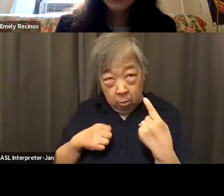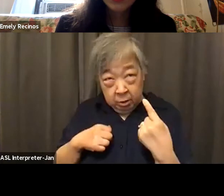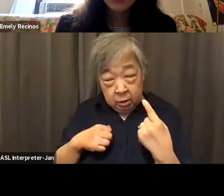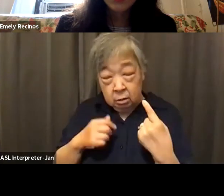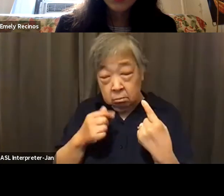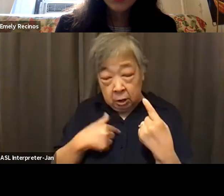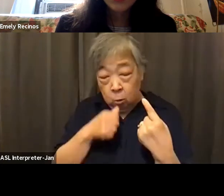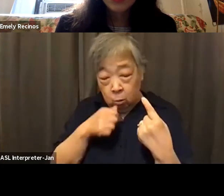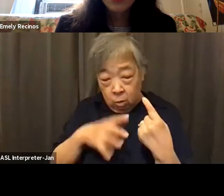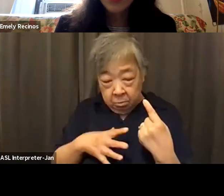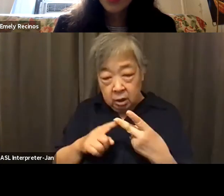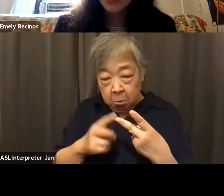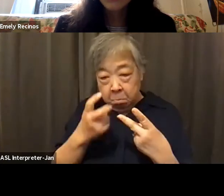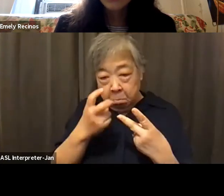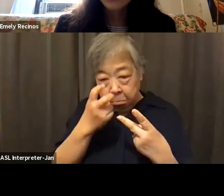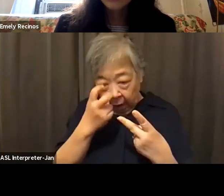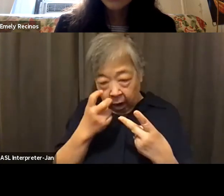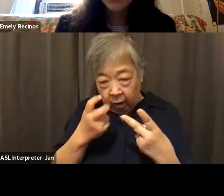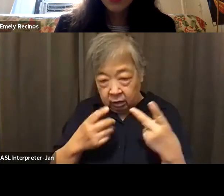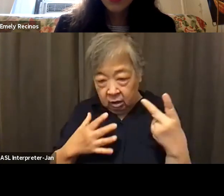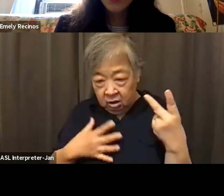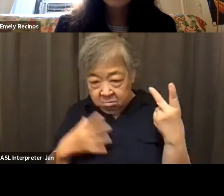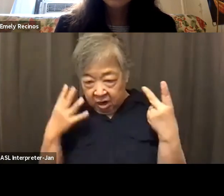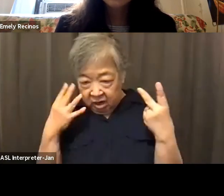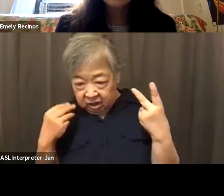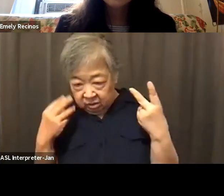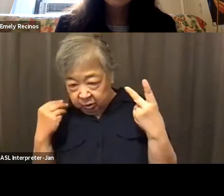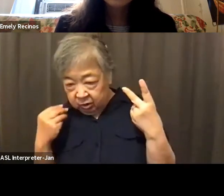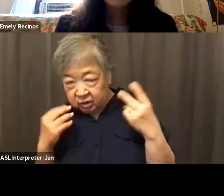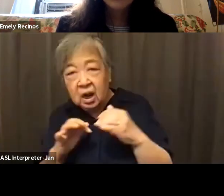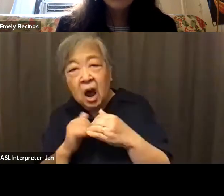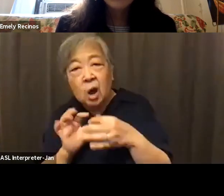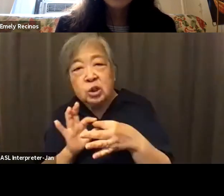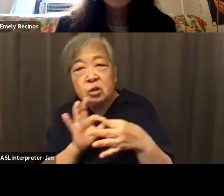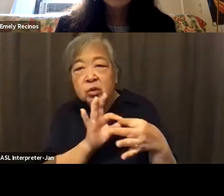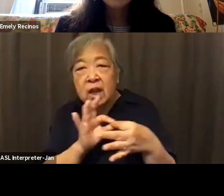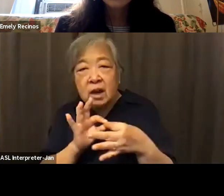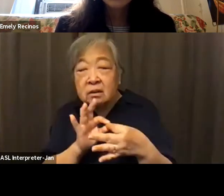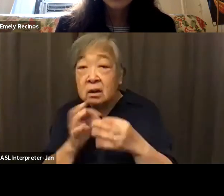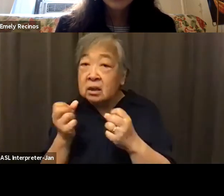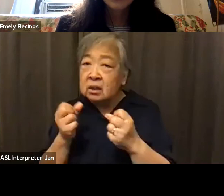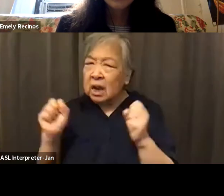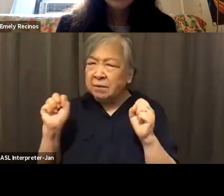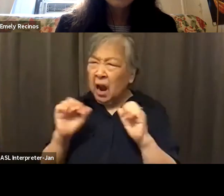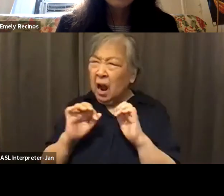experiences that I might have. And again going back to the safety issue, how I'm going to make sure that I am keeping